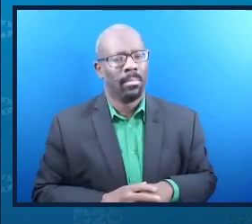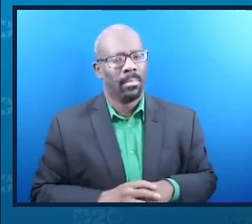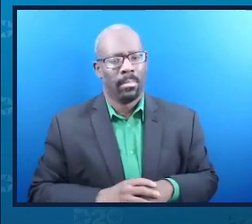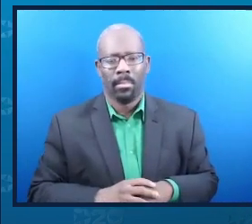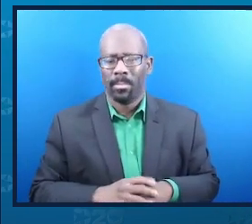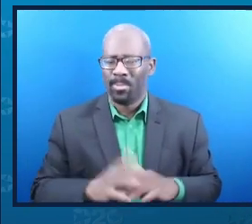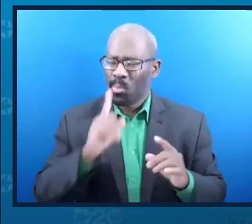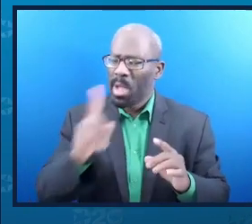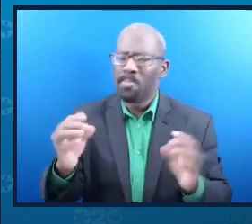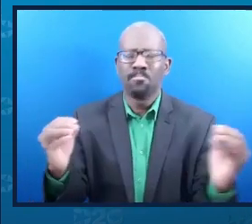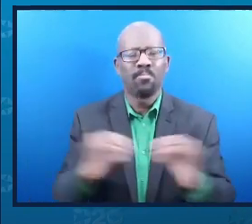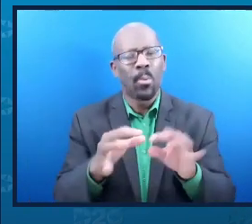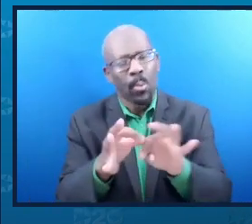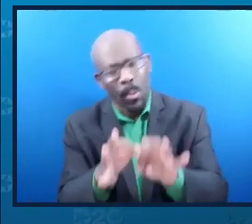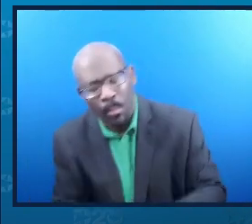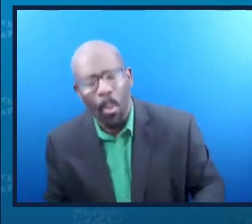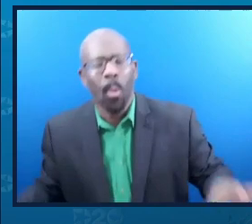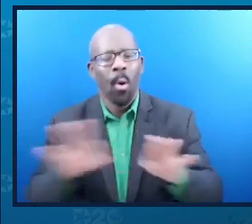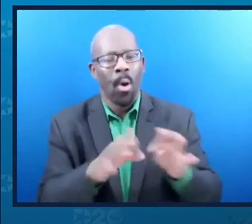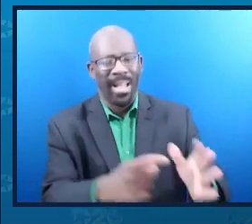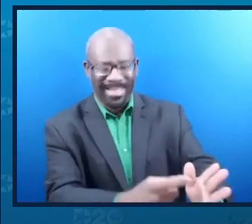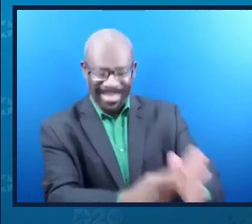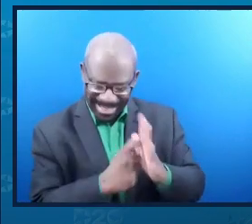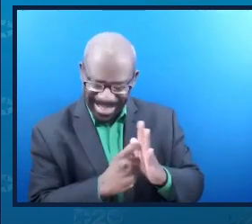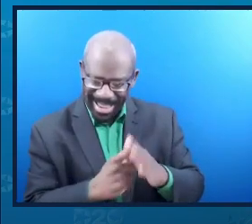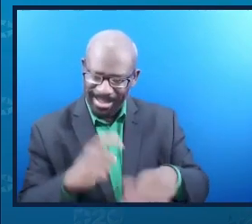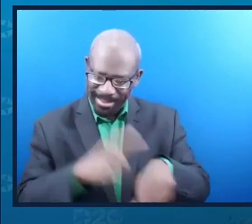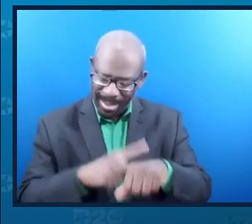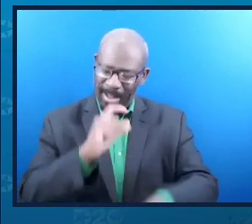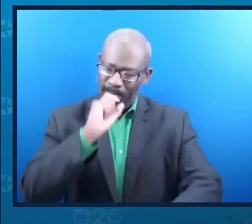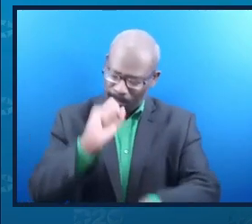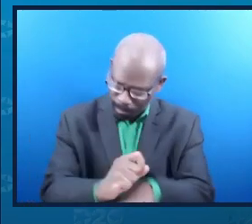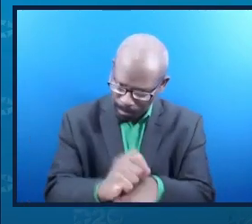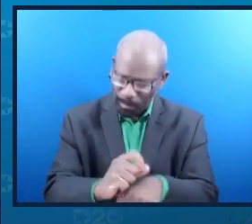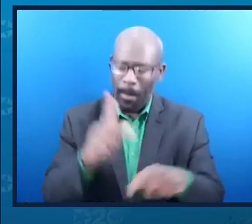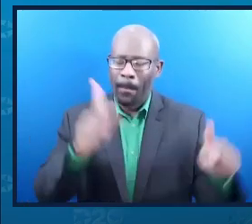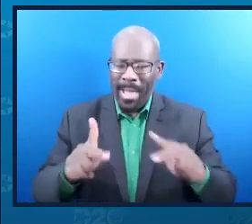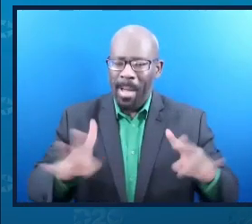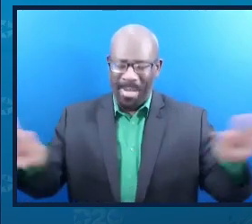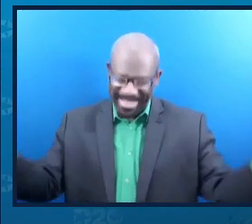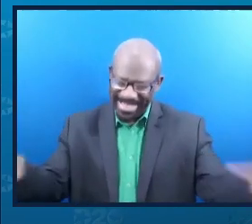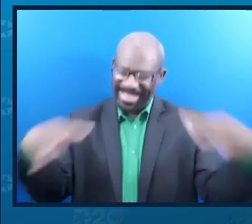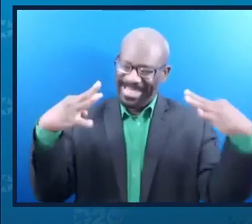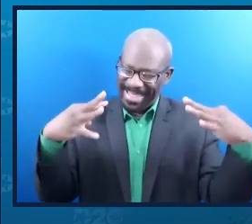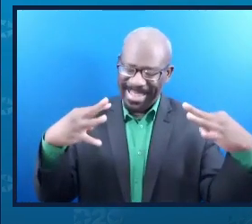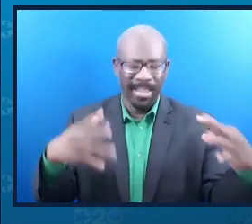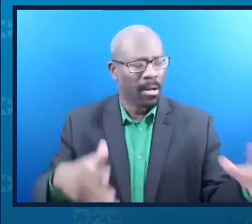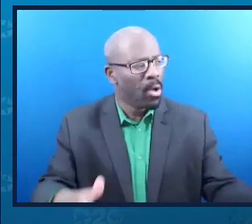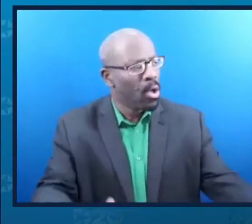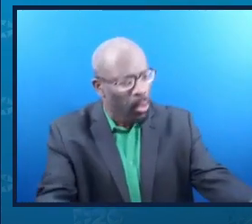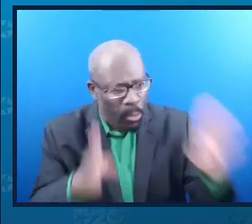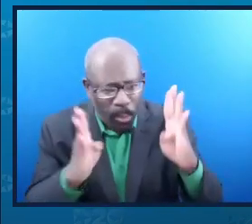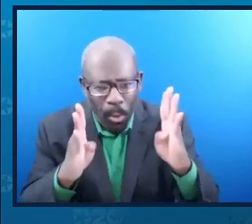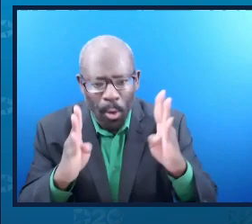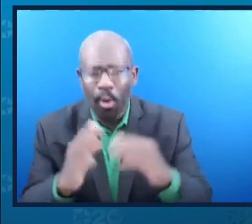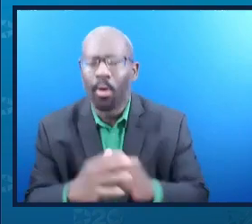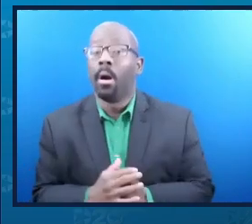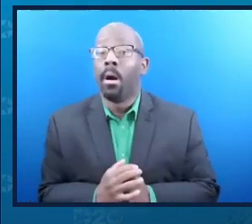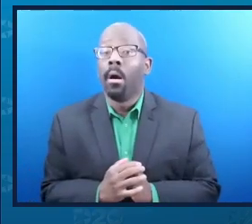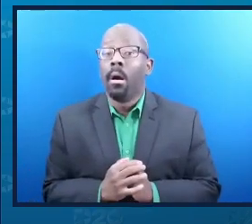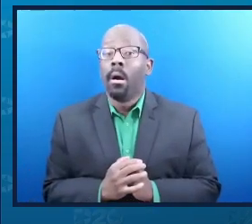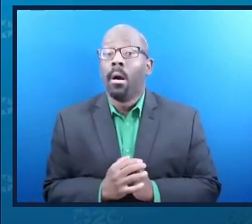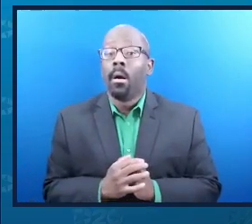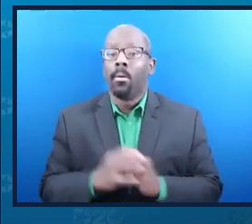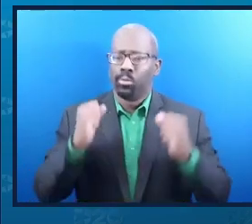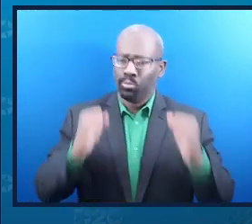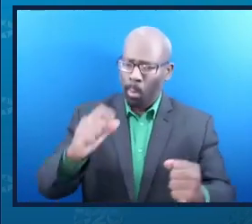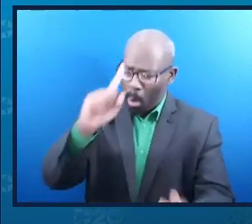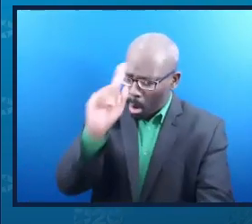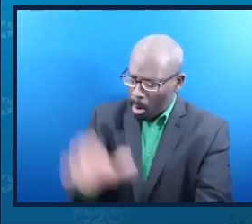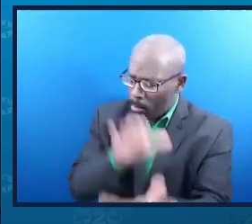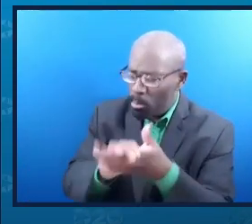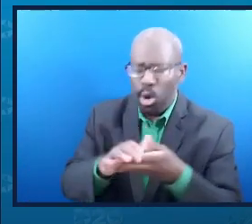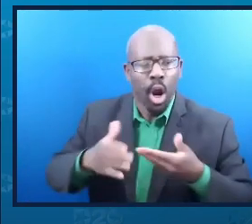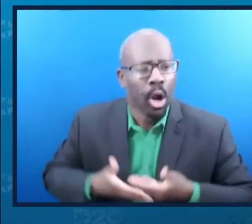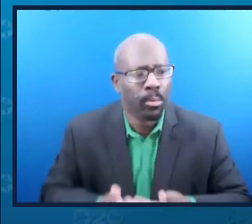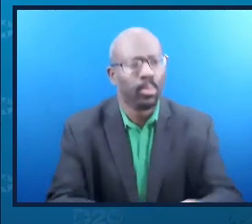TO MAKE SURE THAT PEOPLE ARE